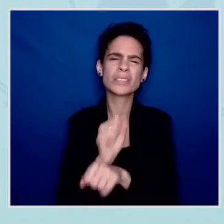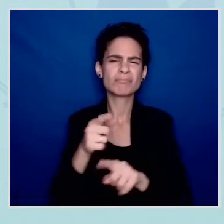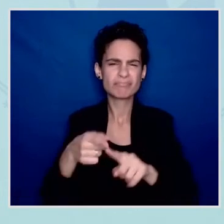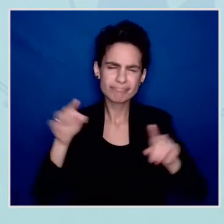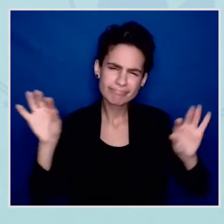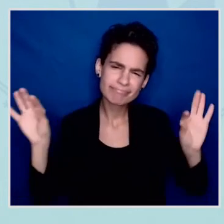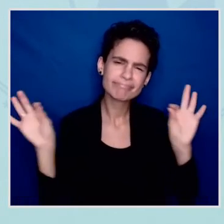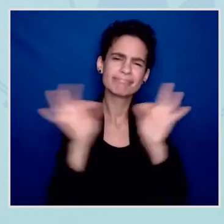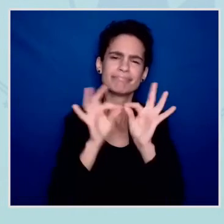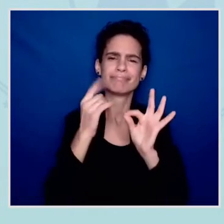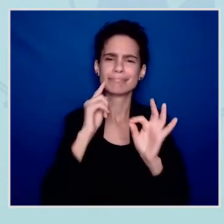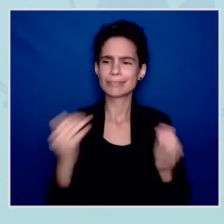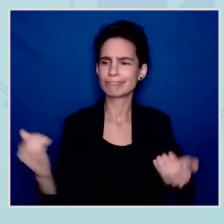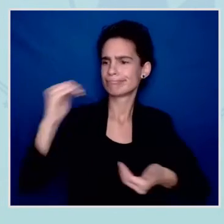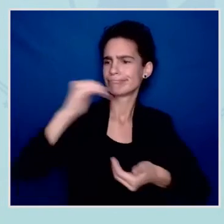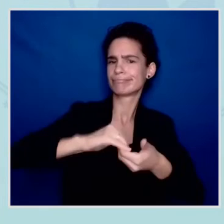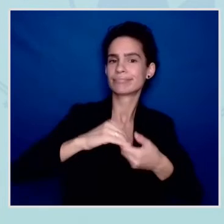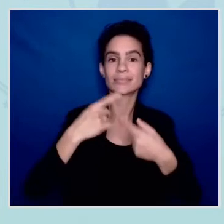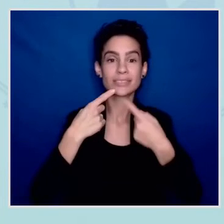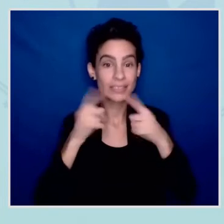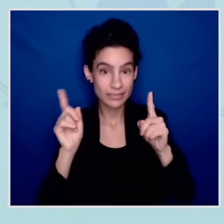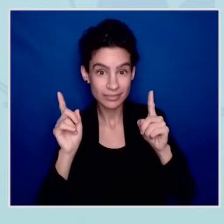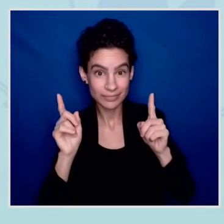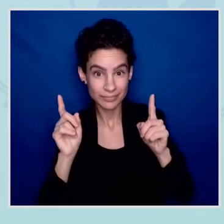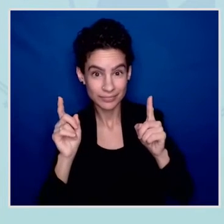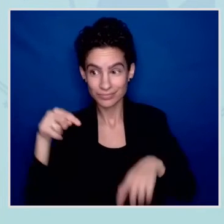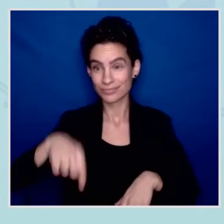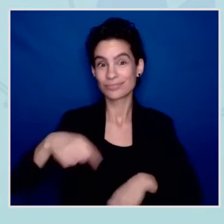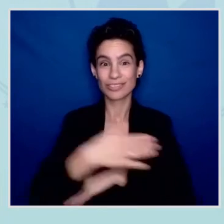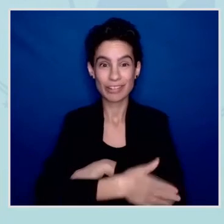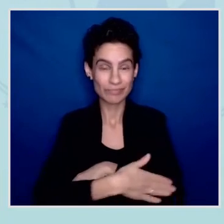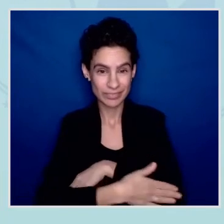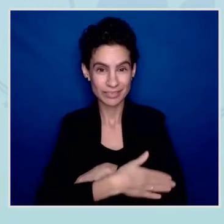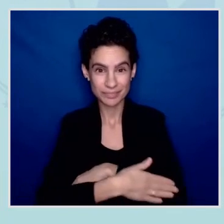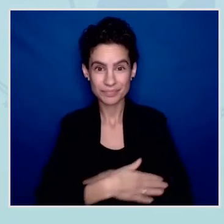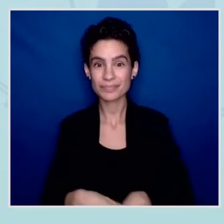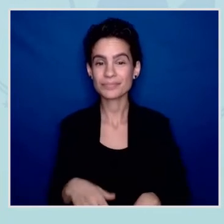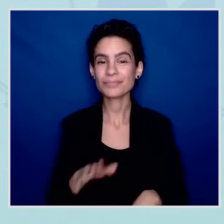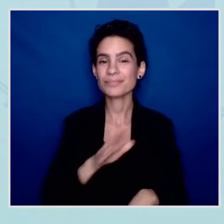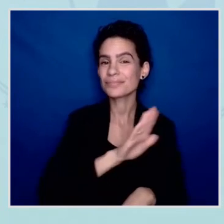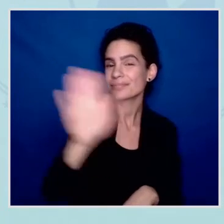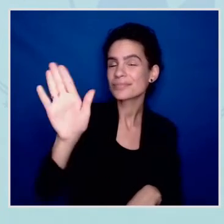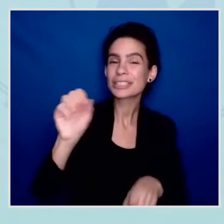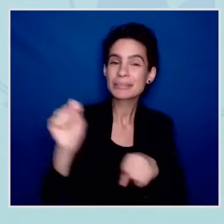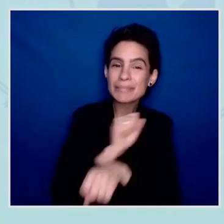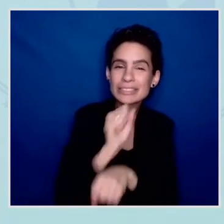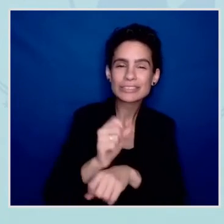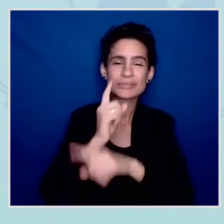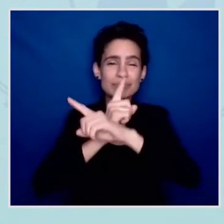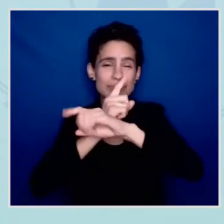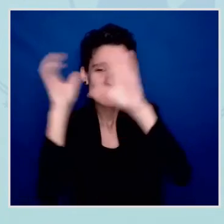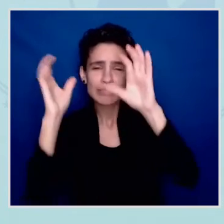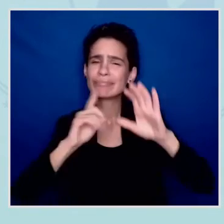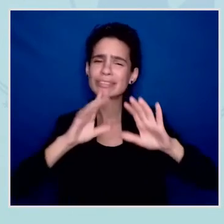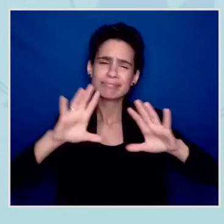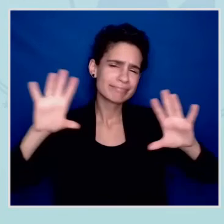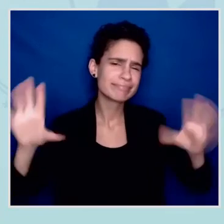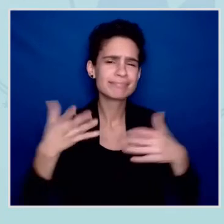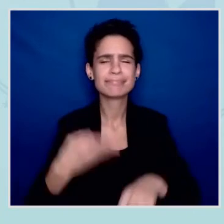WHOLEHEARTEDLY MR. PRESIDENT- ELECT AND MADAM VICE PRESIDENT